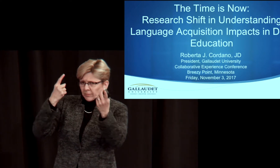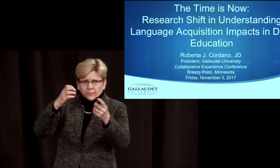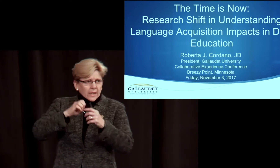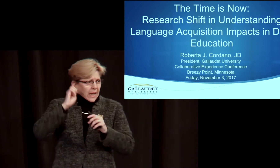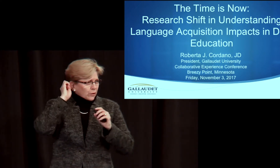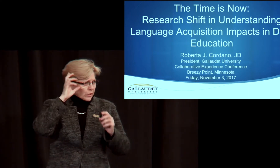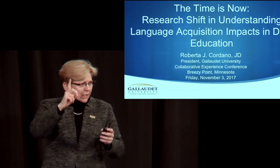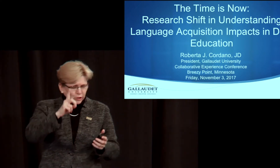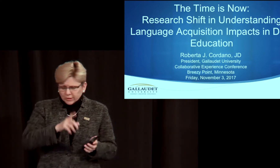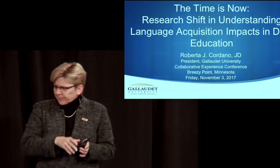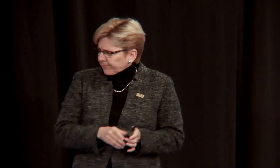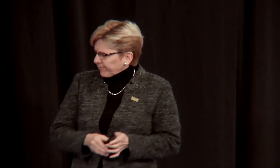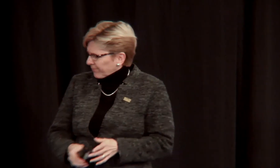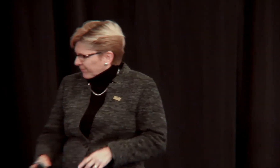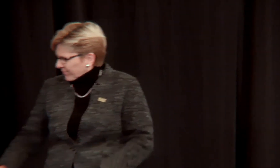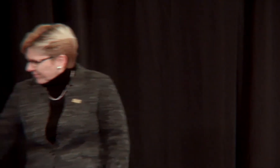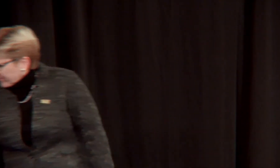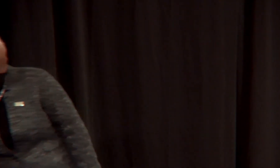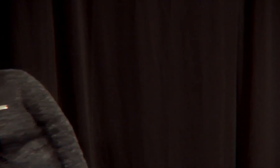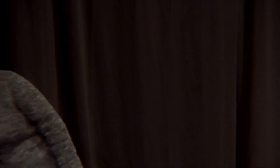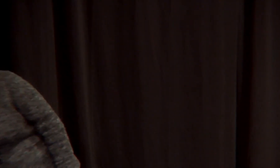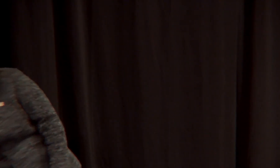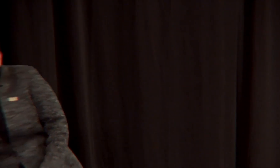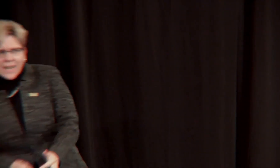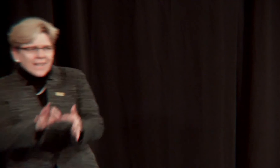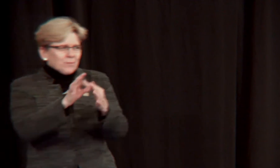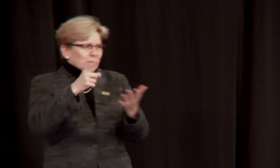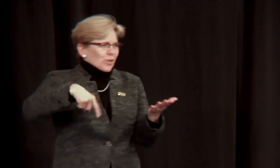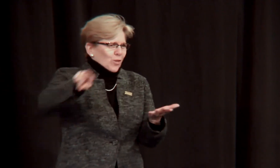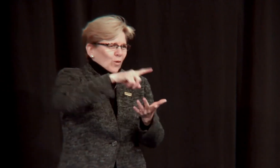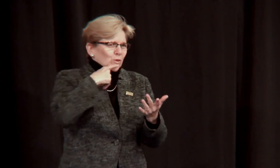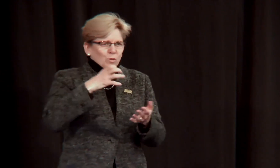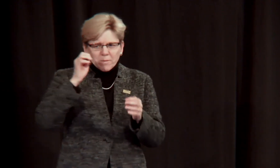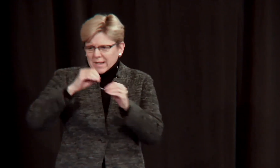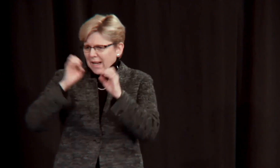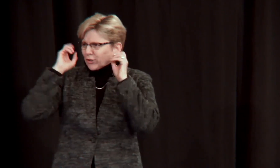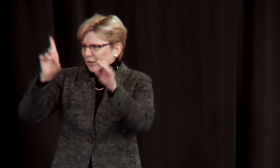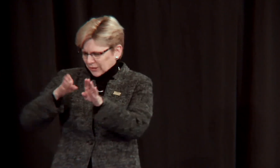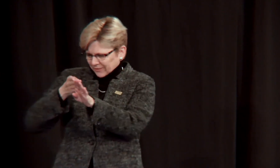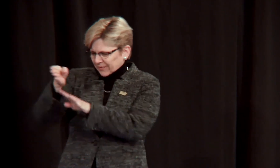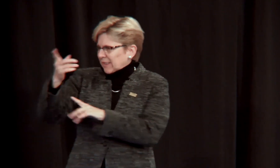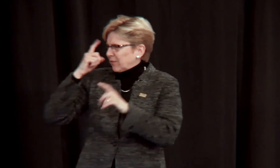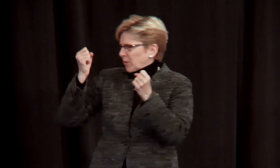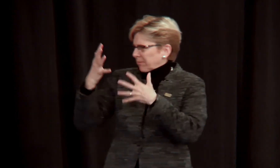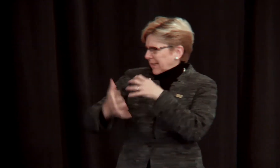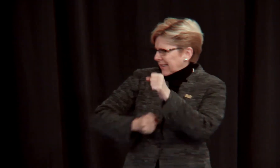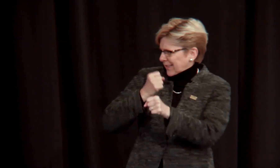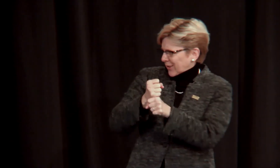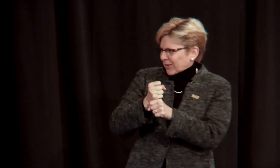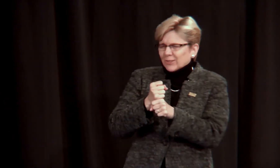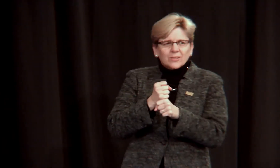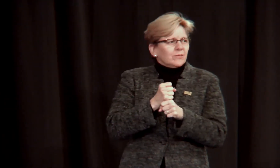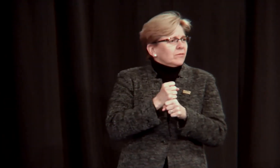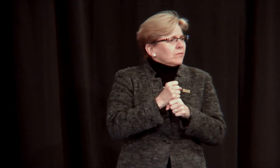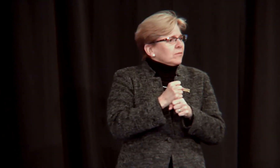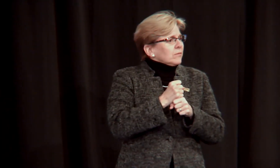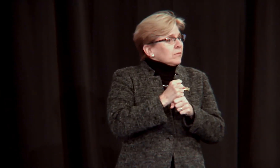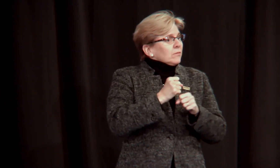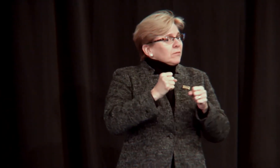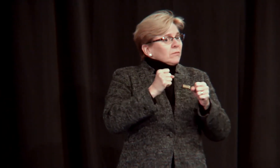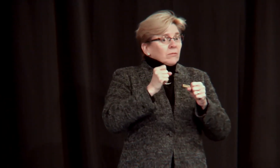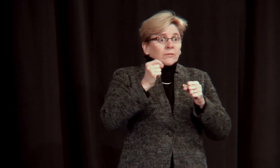Let's talk about education especially for those of you who have been in the field for many years.